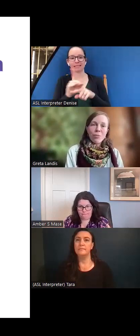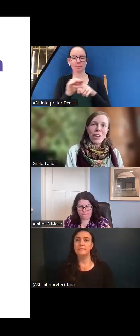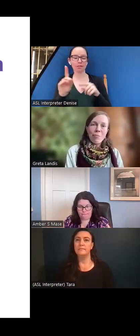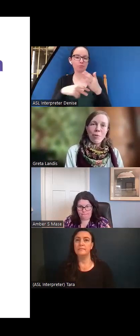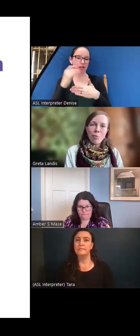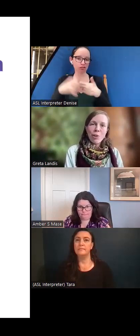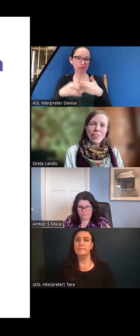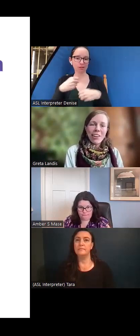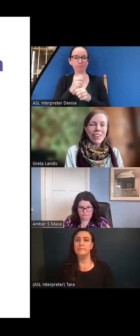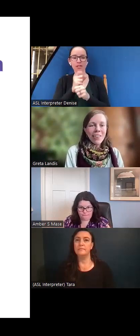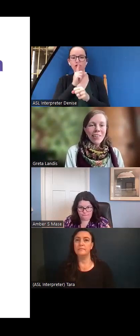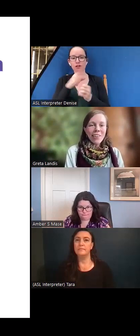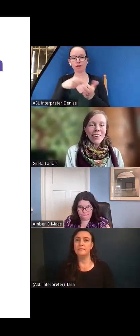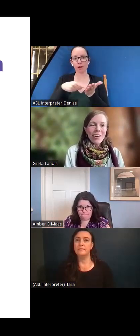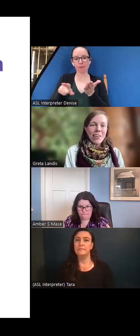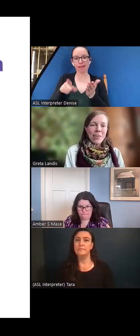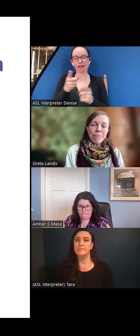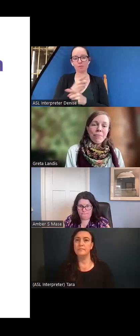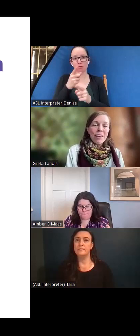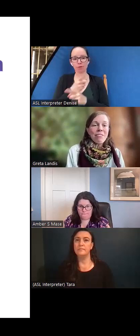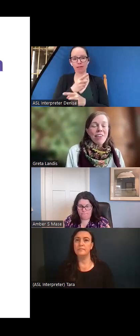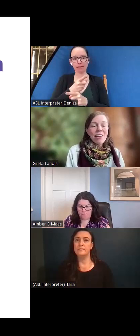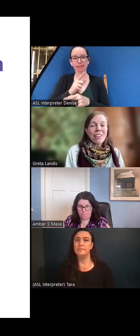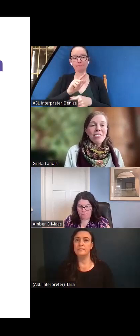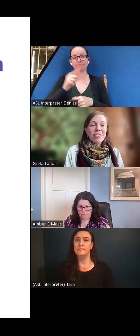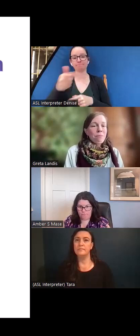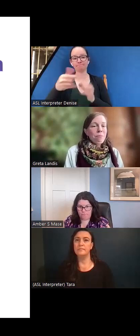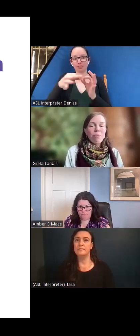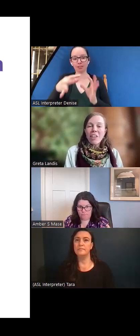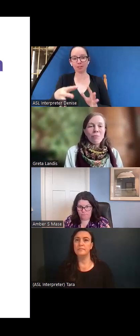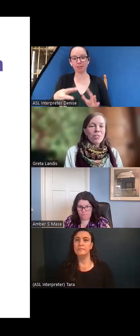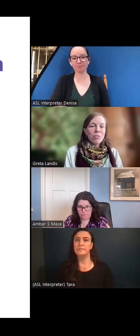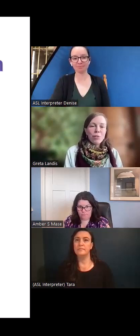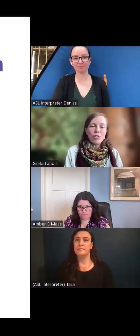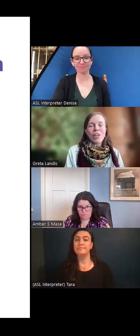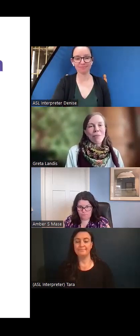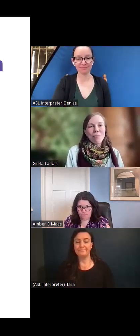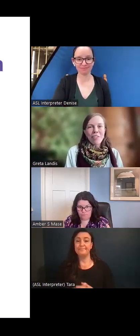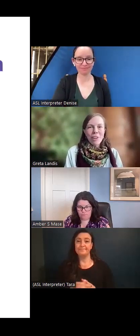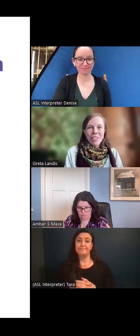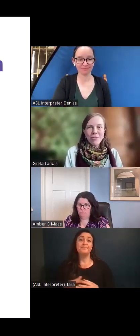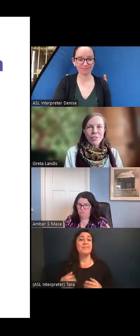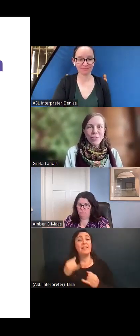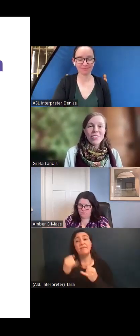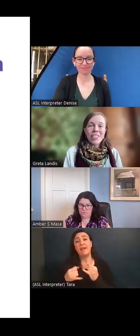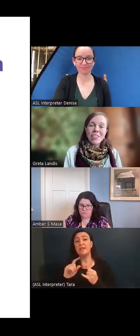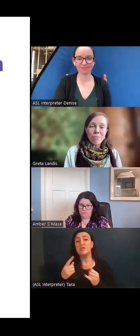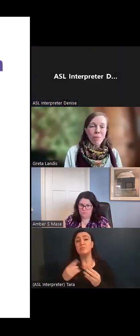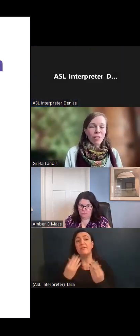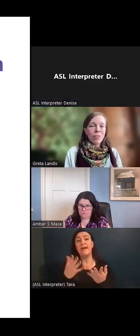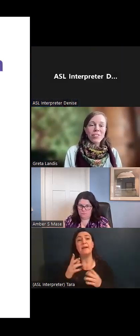paid appropriately and then finally just providing multiple training pathways for students and partners.